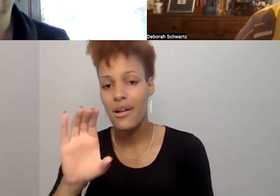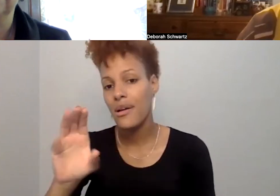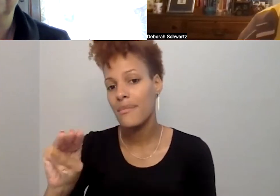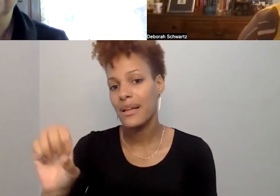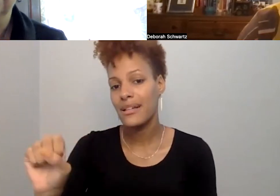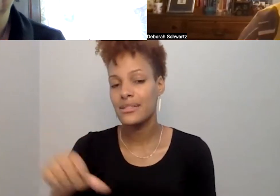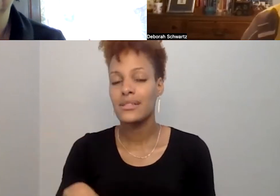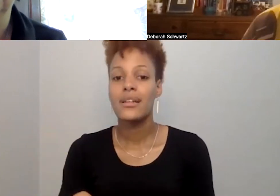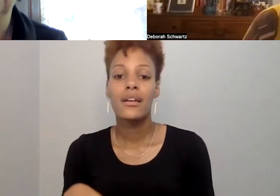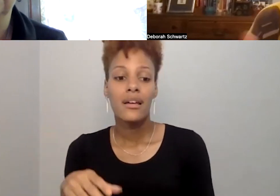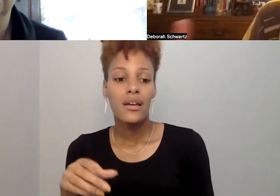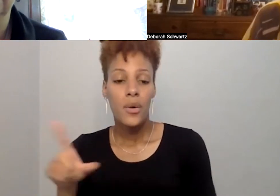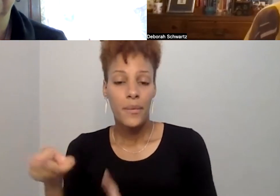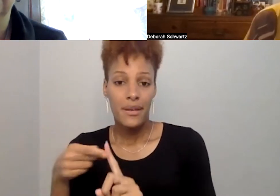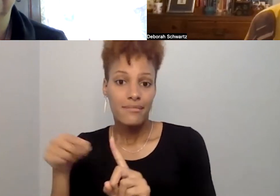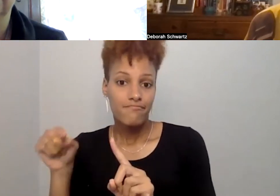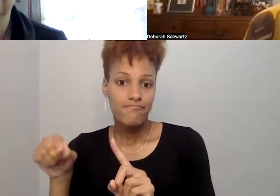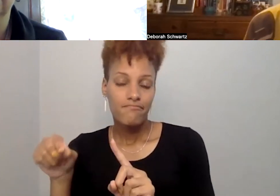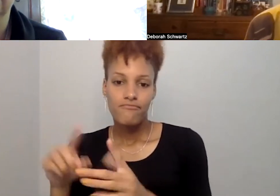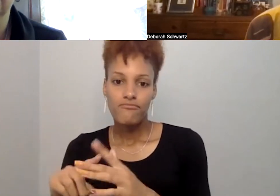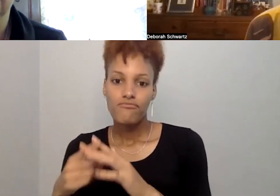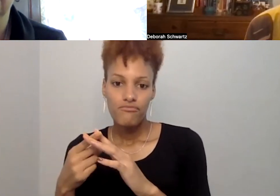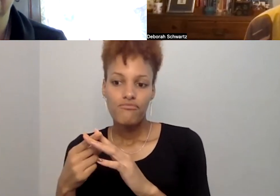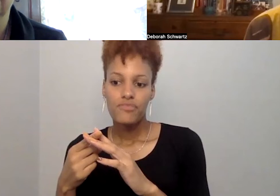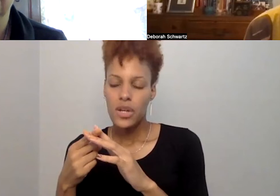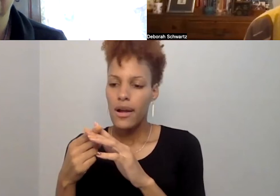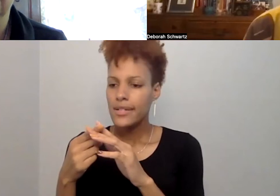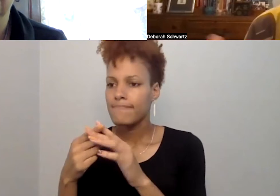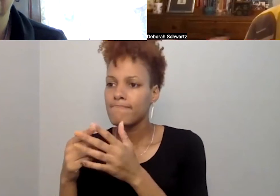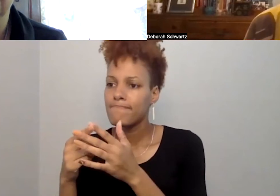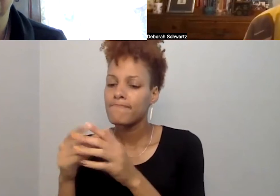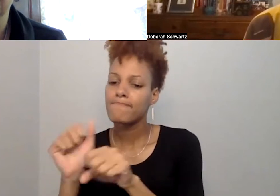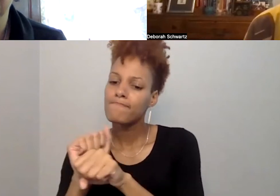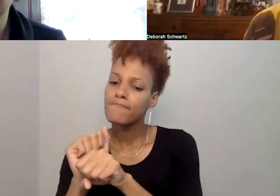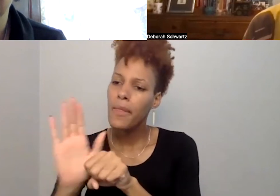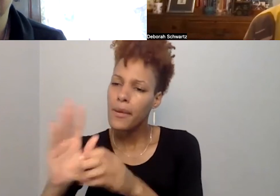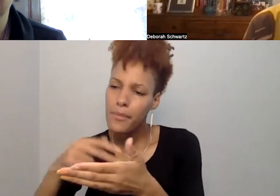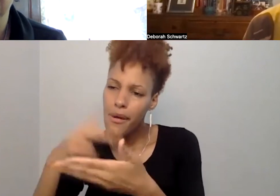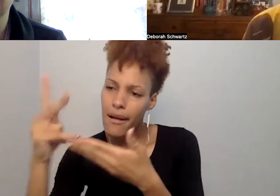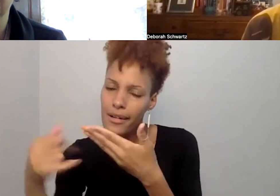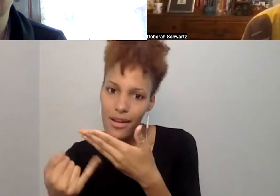you know, once they started to work on their project of gathering books in Yiddish